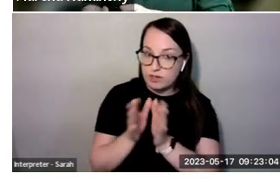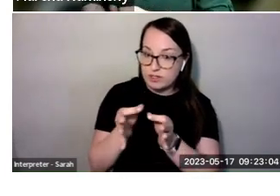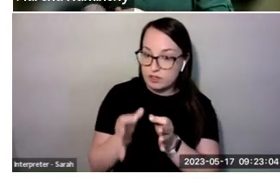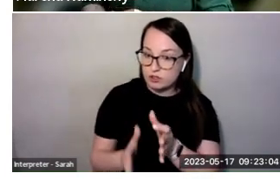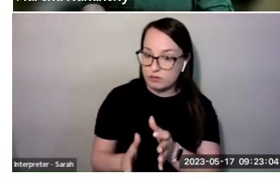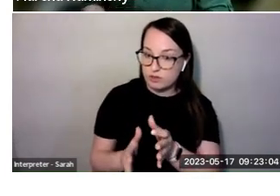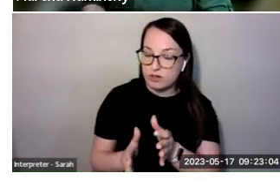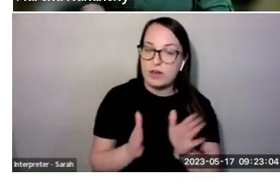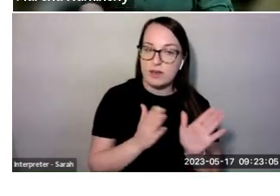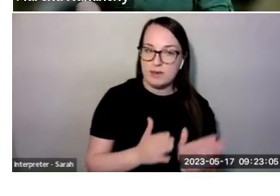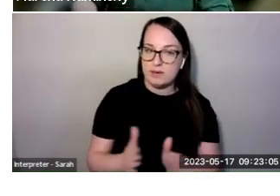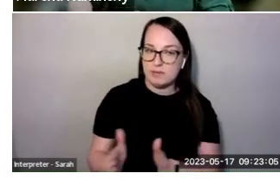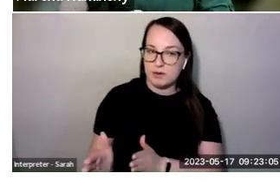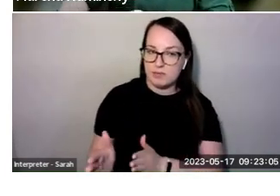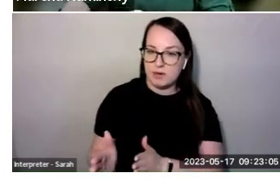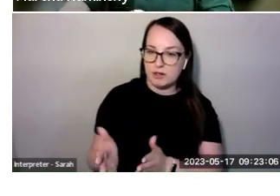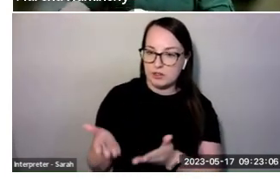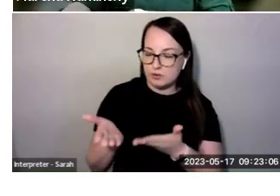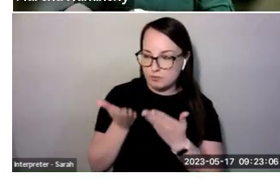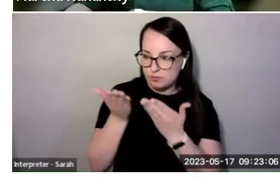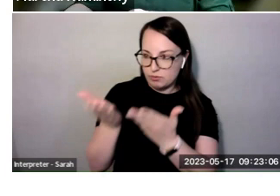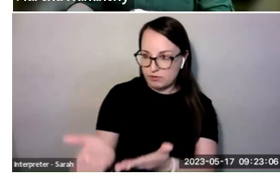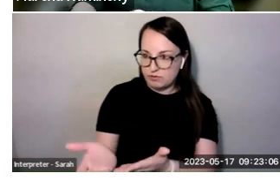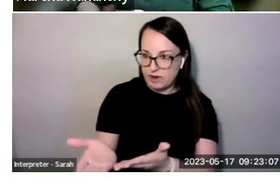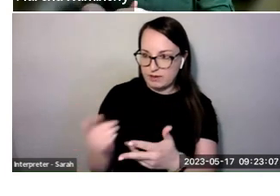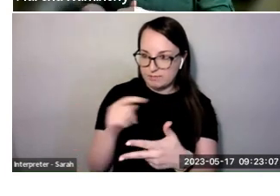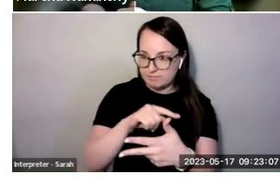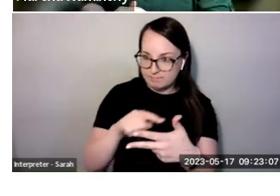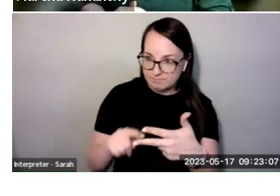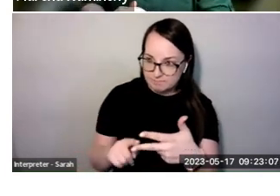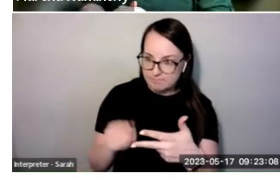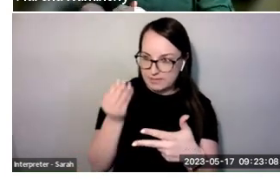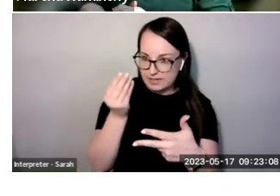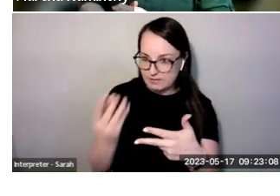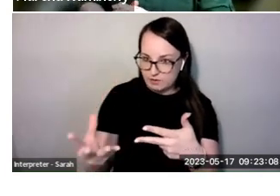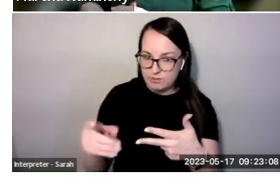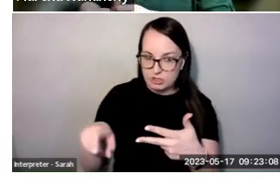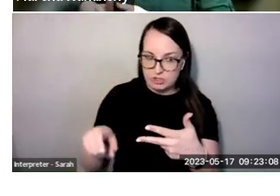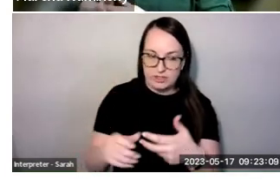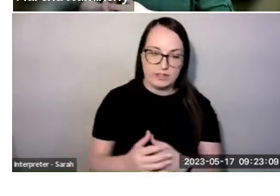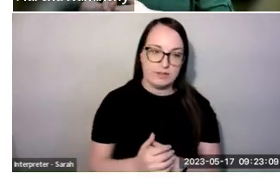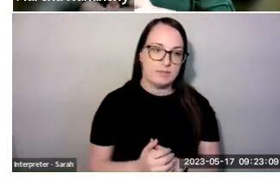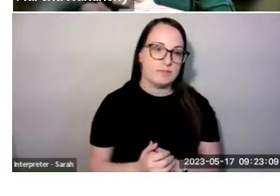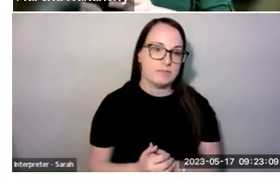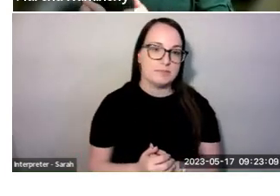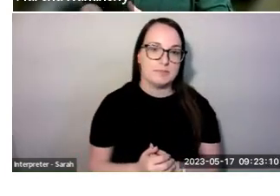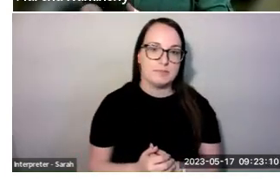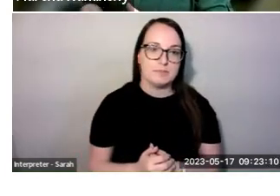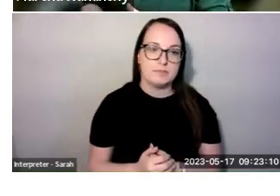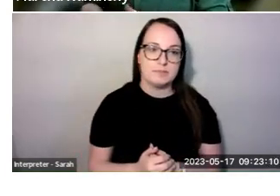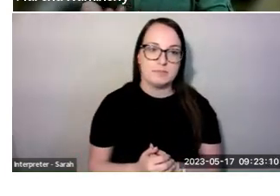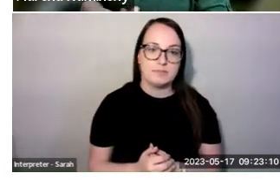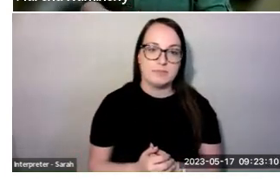Really, the main -- in order to request an interpreter, the main thing is be prepared to provide the information